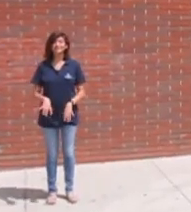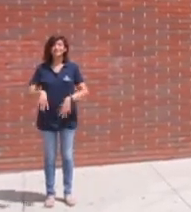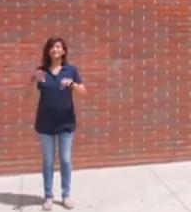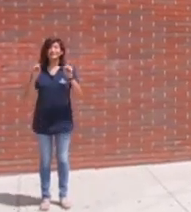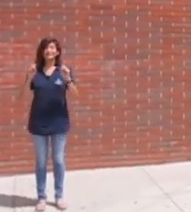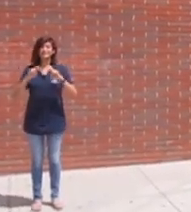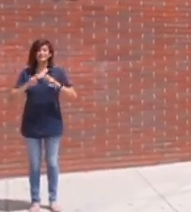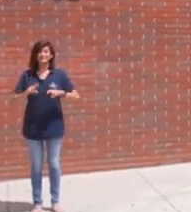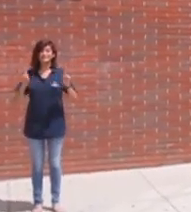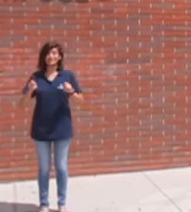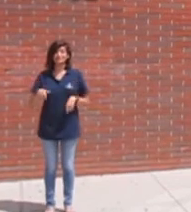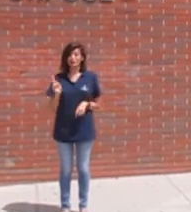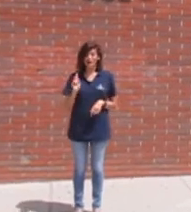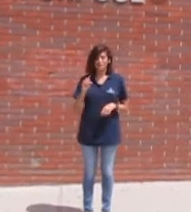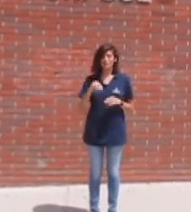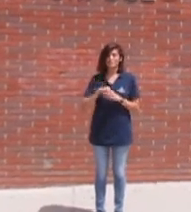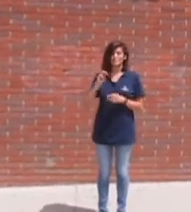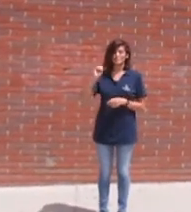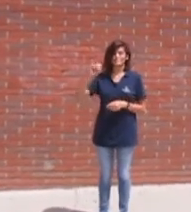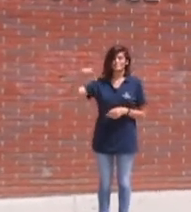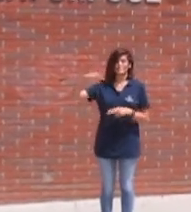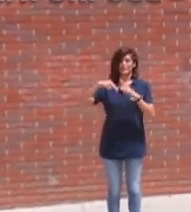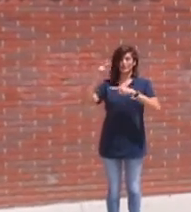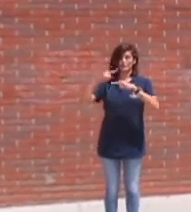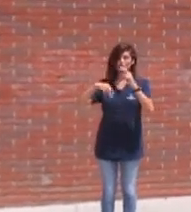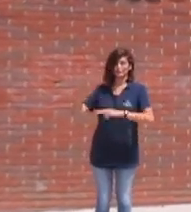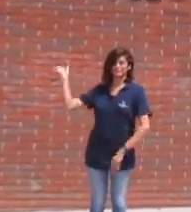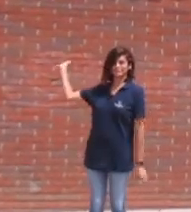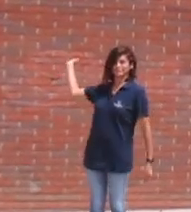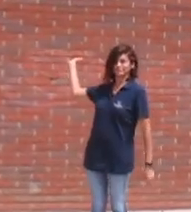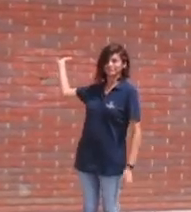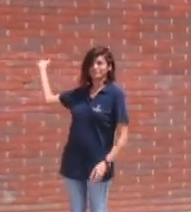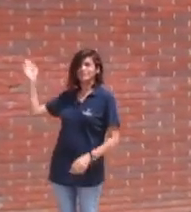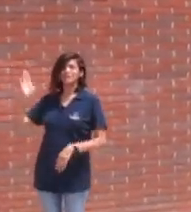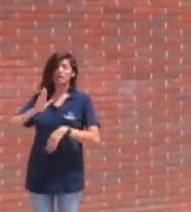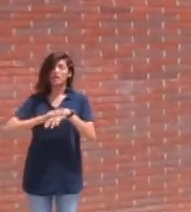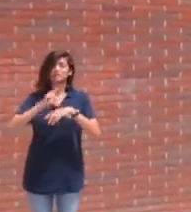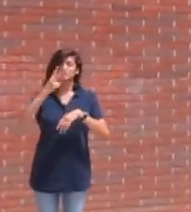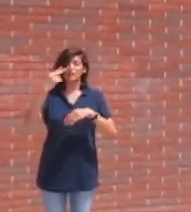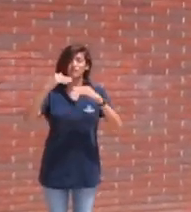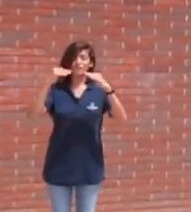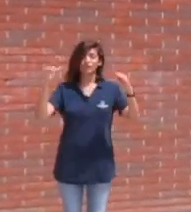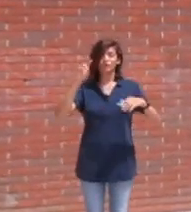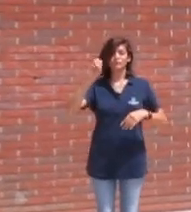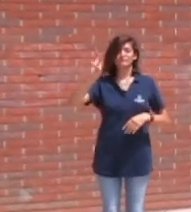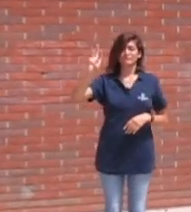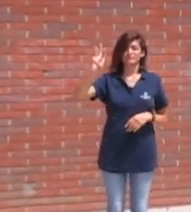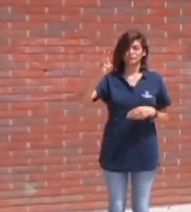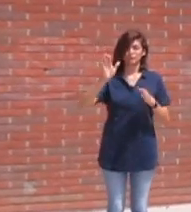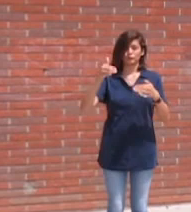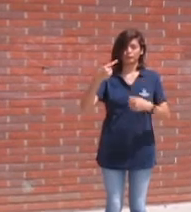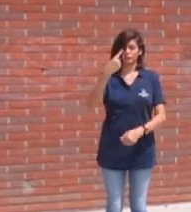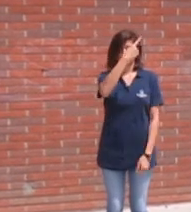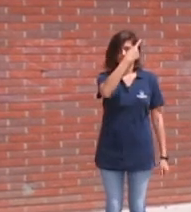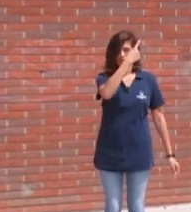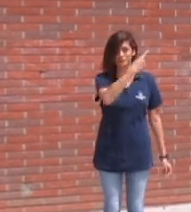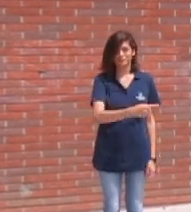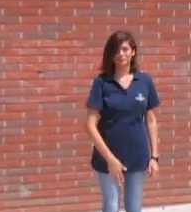Do you need a placement test? It's in the Multipurpose building. On 2nd floor (in room 206) upstairs.